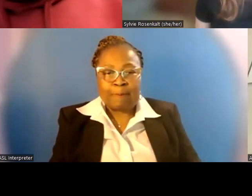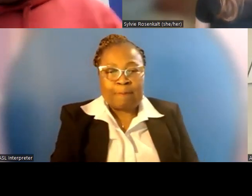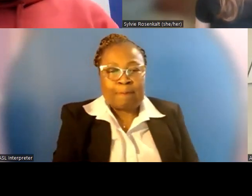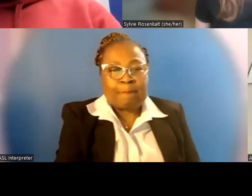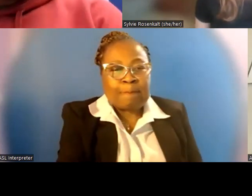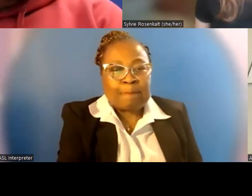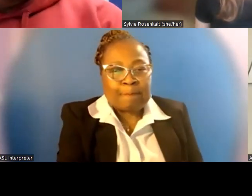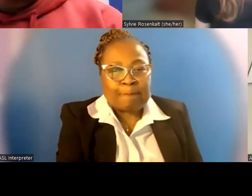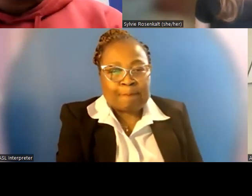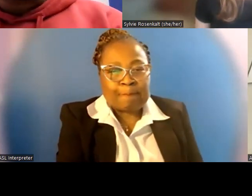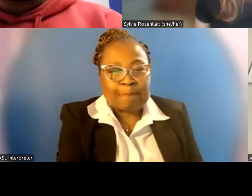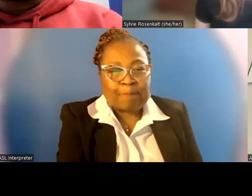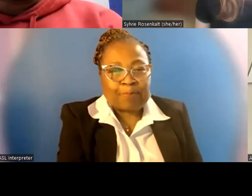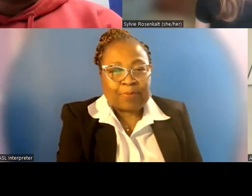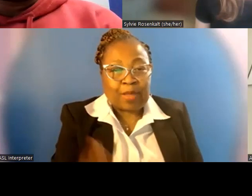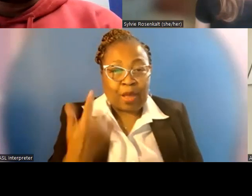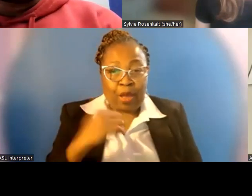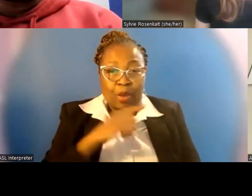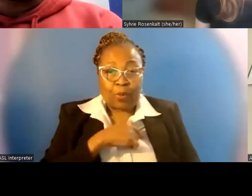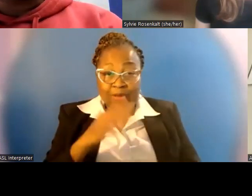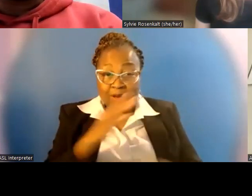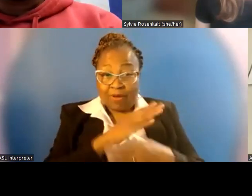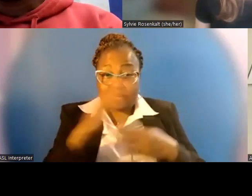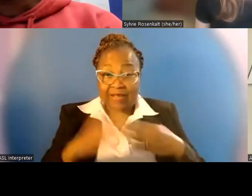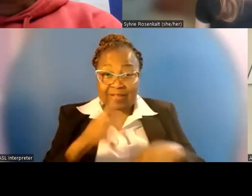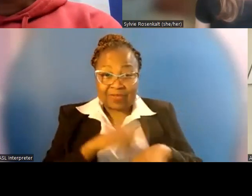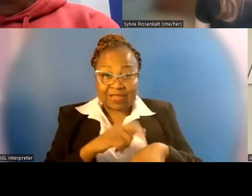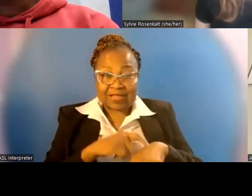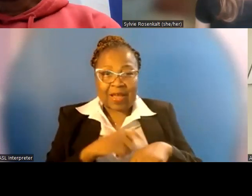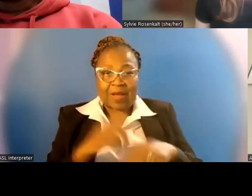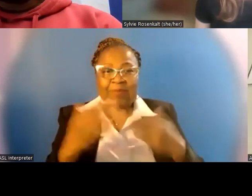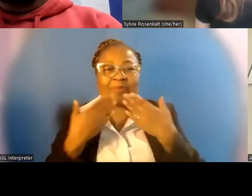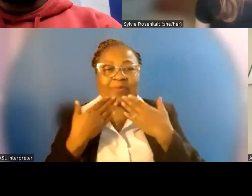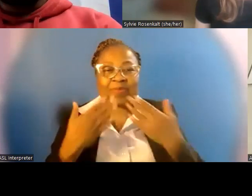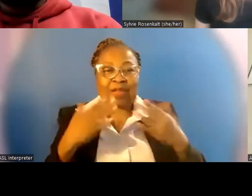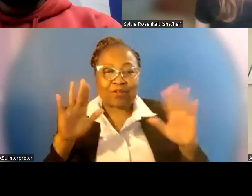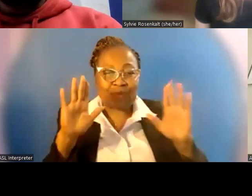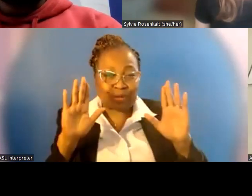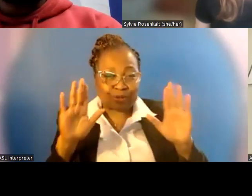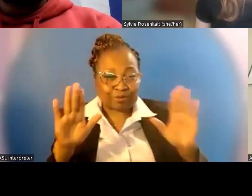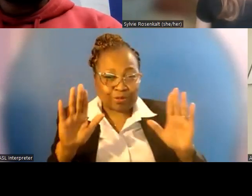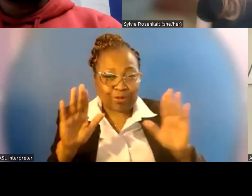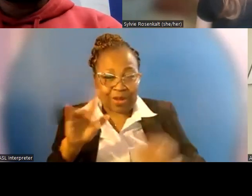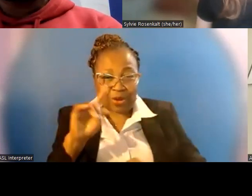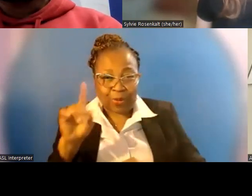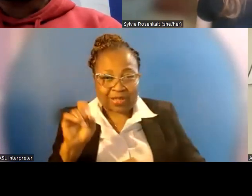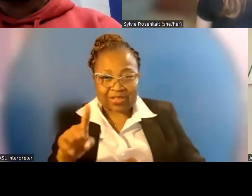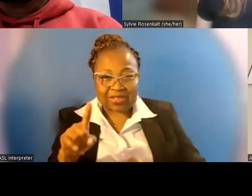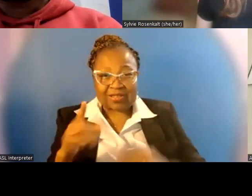Alright, we are at the end of our time, but thank you all for those great questions. Thank you everyone for joining us for this session